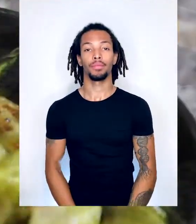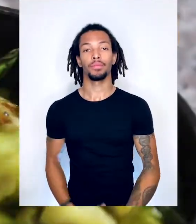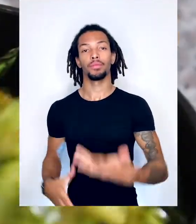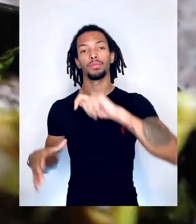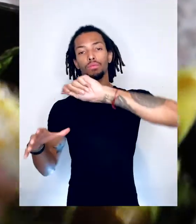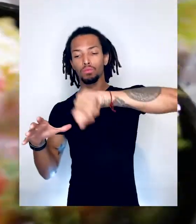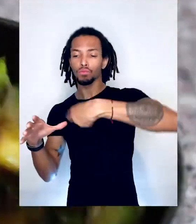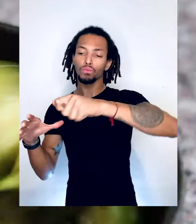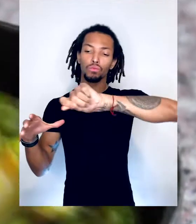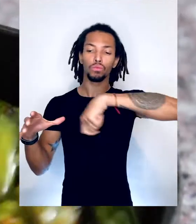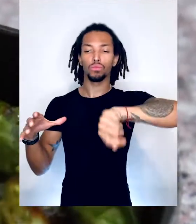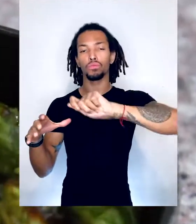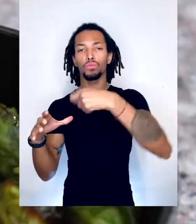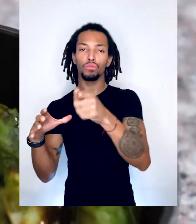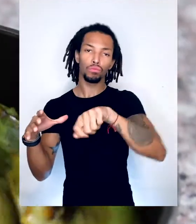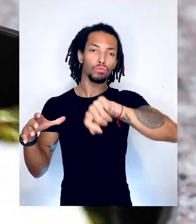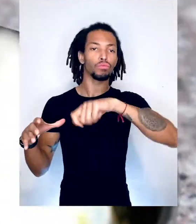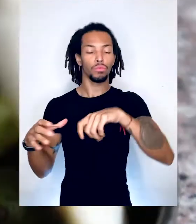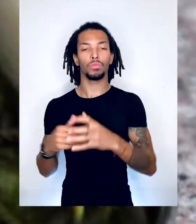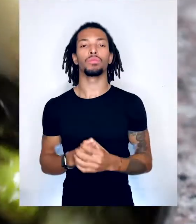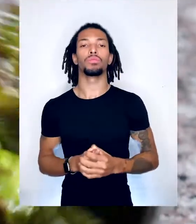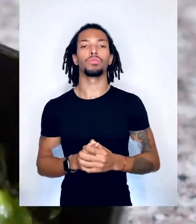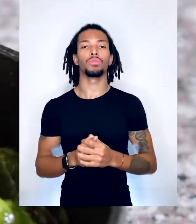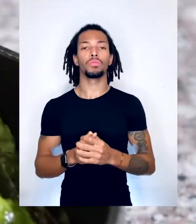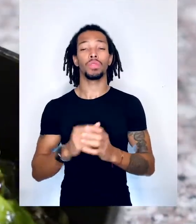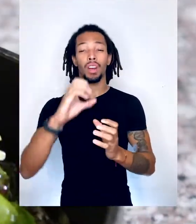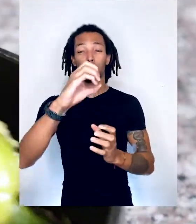and i'm going to toss them in there and give them a good coat.